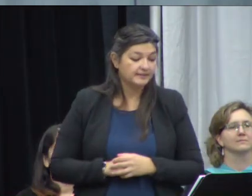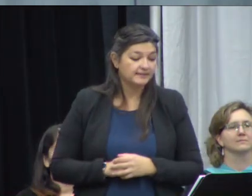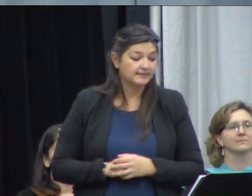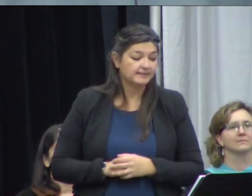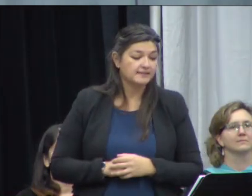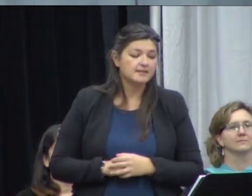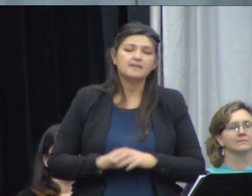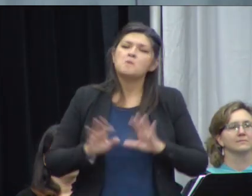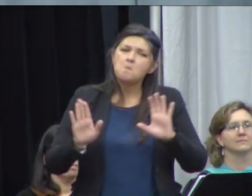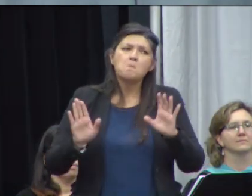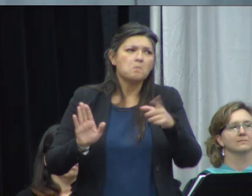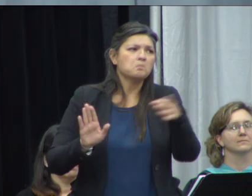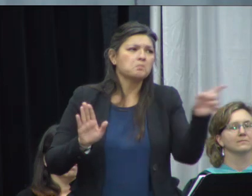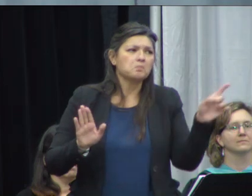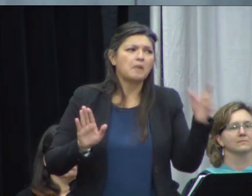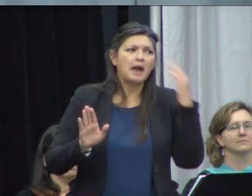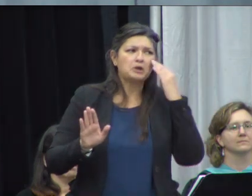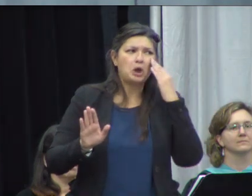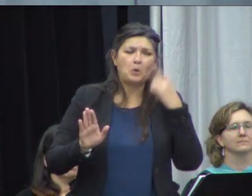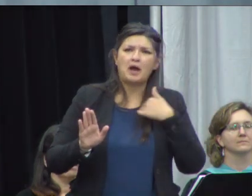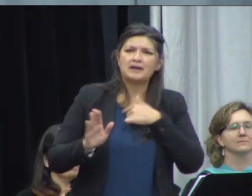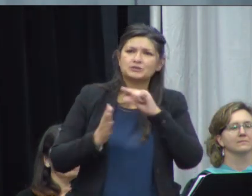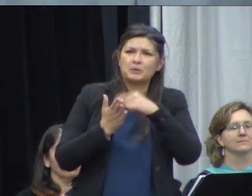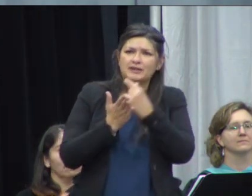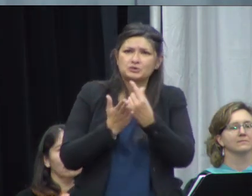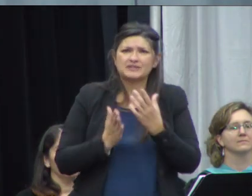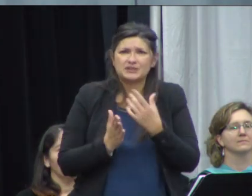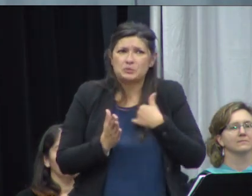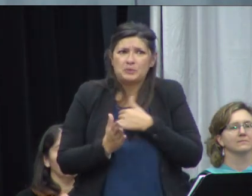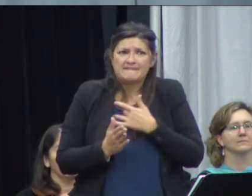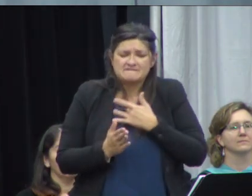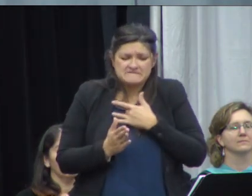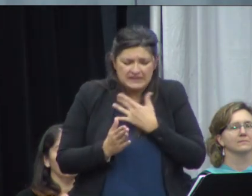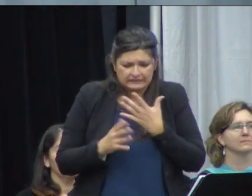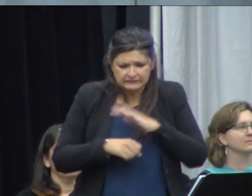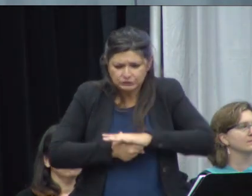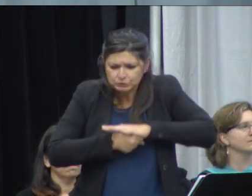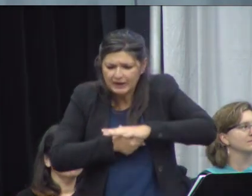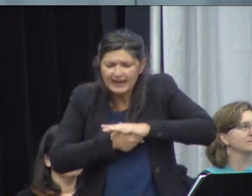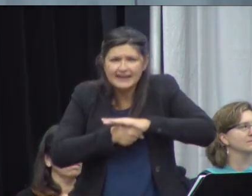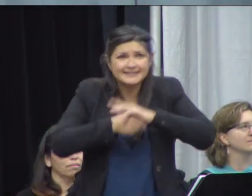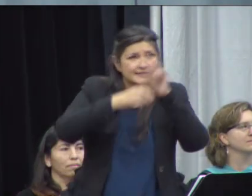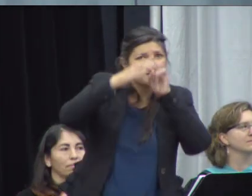around much stress and uncertainty about the future. But do not worry, because we don't have